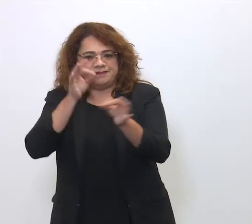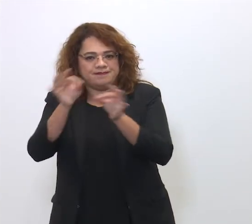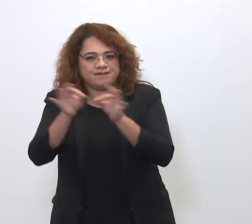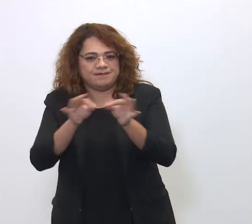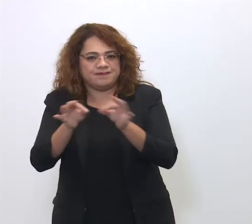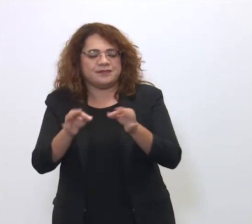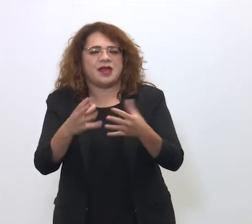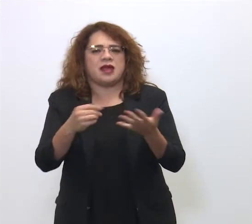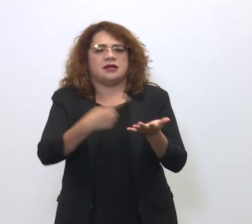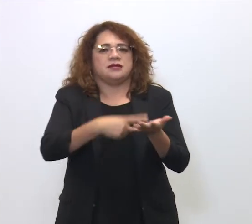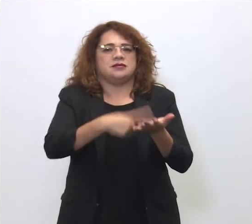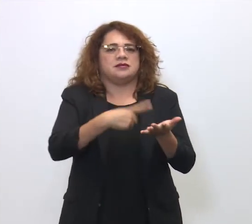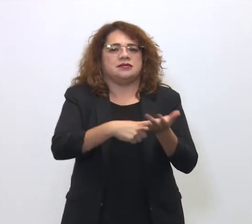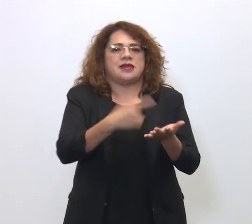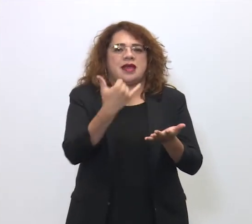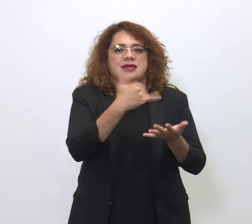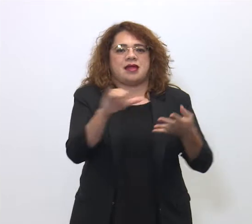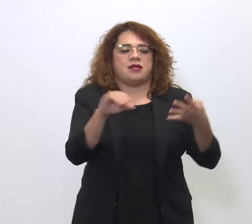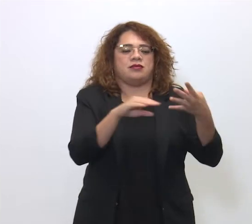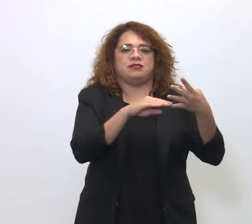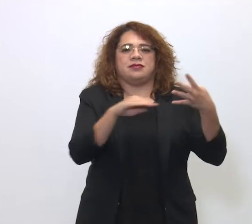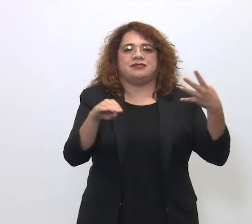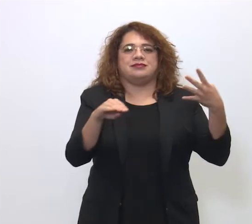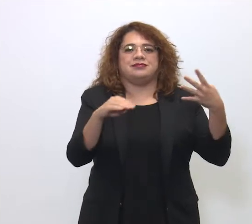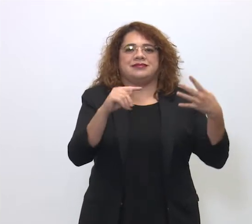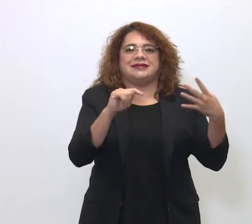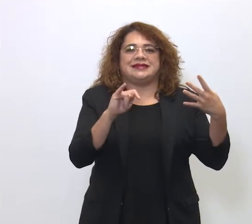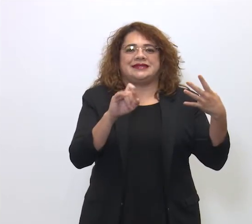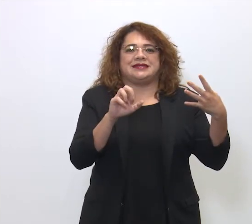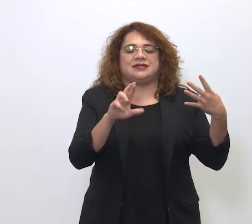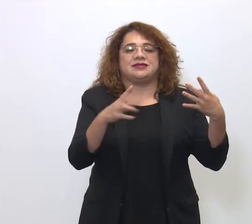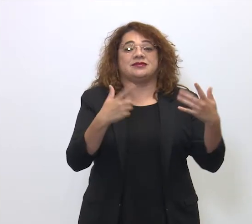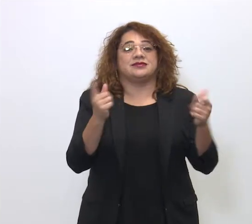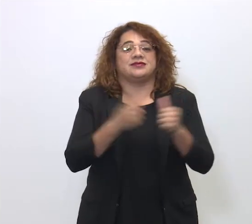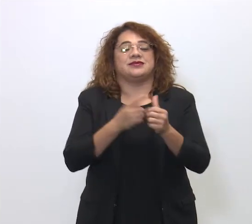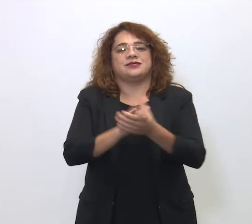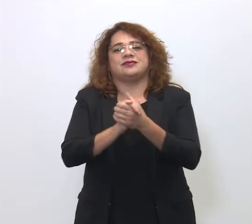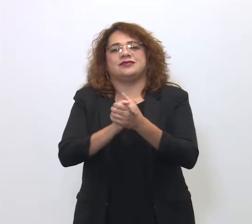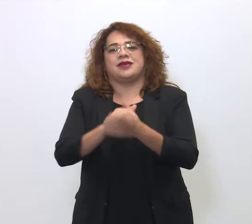we're headed. Let me just begin by congratulating the Long Beach health department and all of our